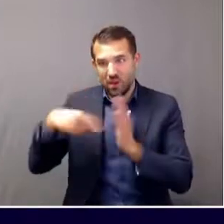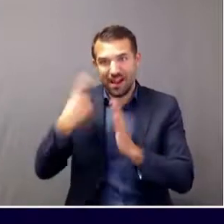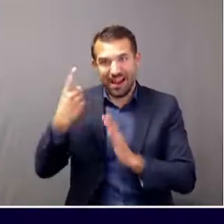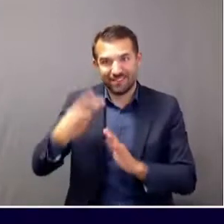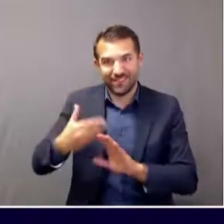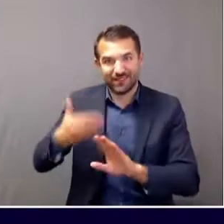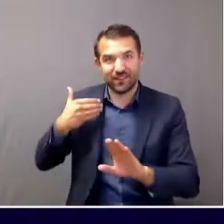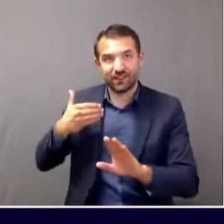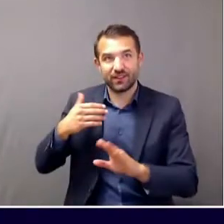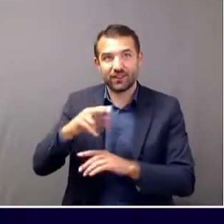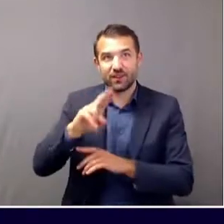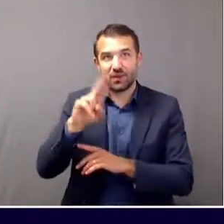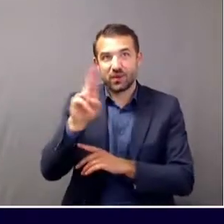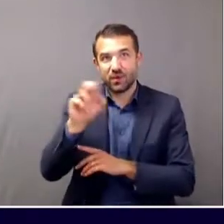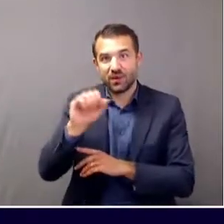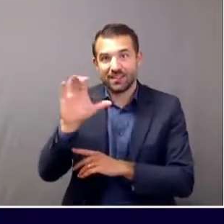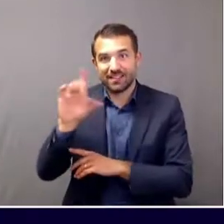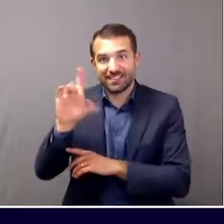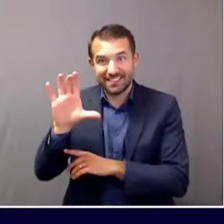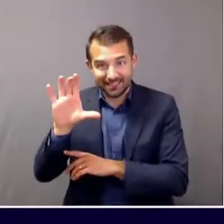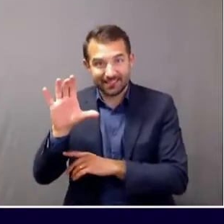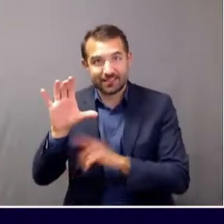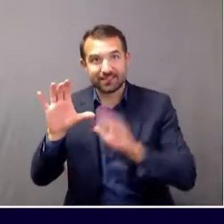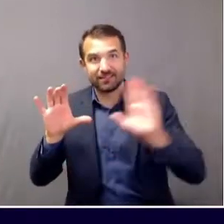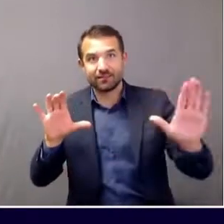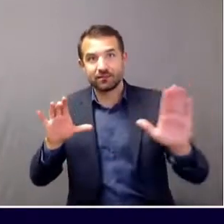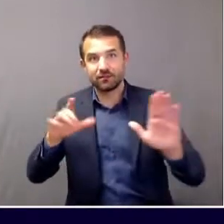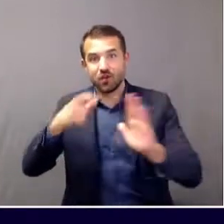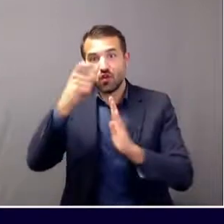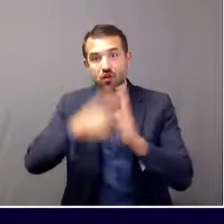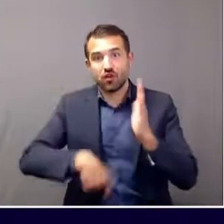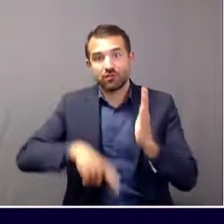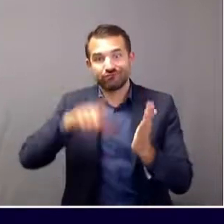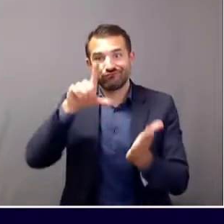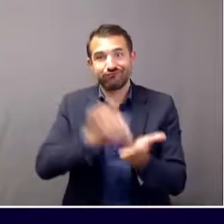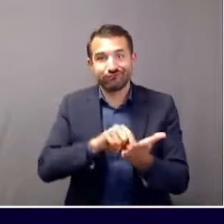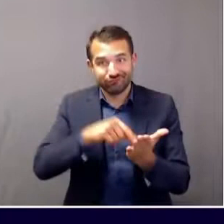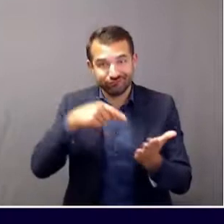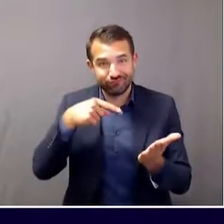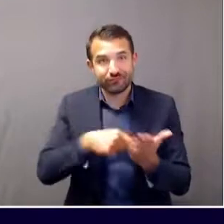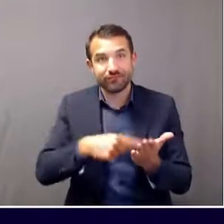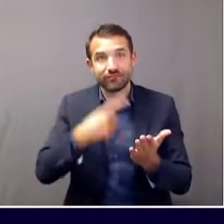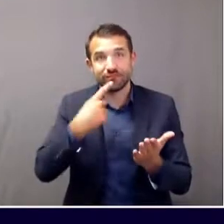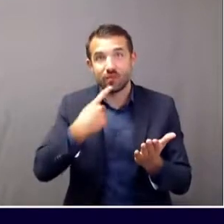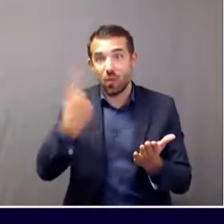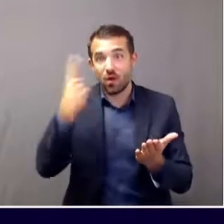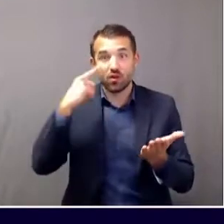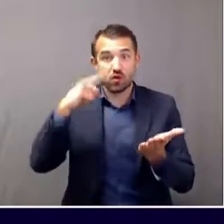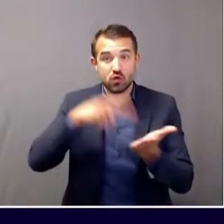in its marquee journal